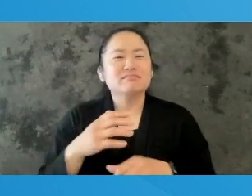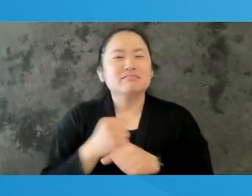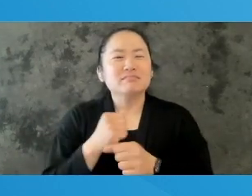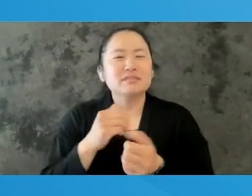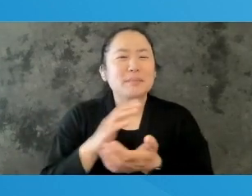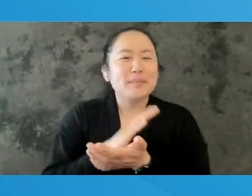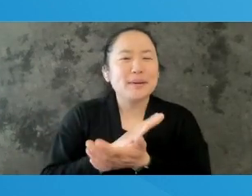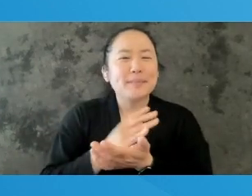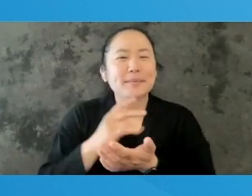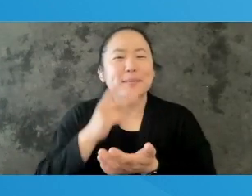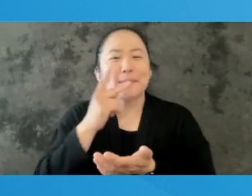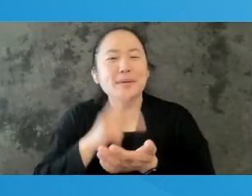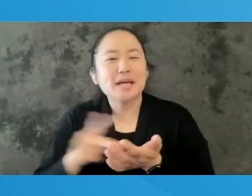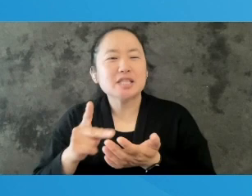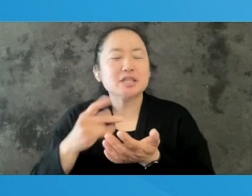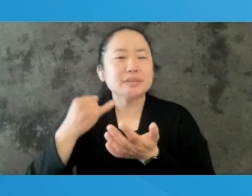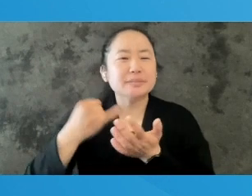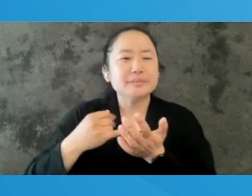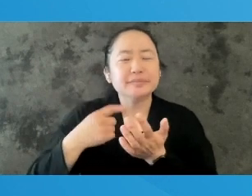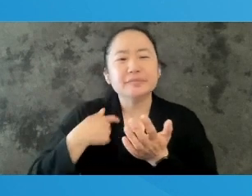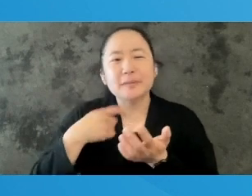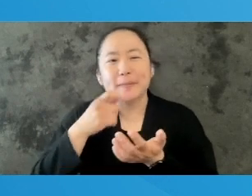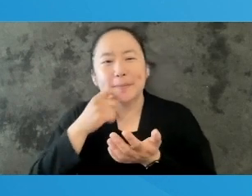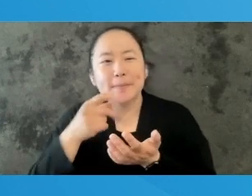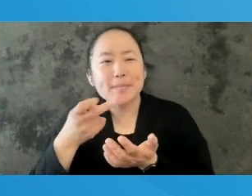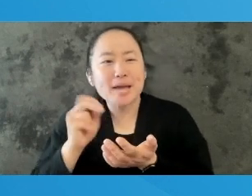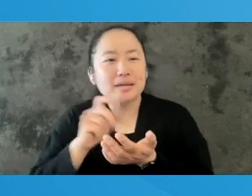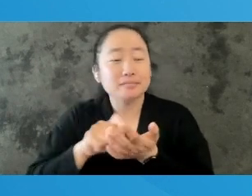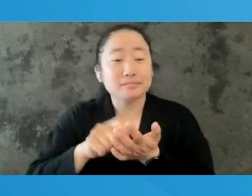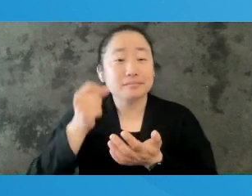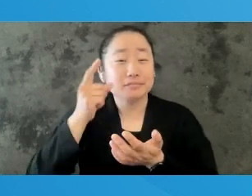We will be doing some drawing and sketching, responding to artwork.